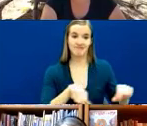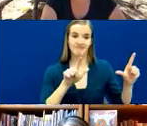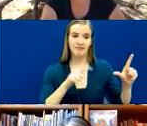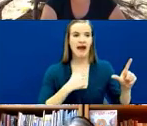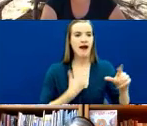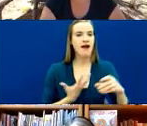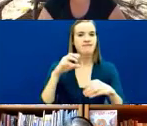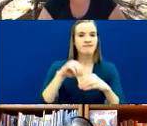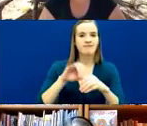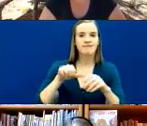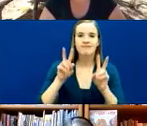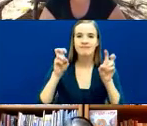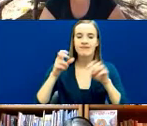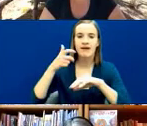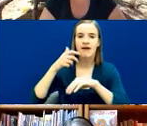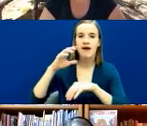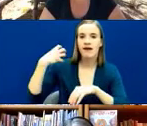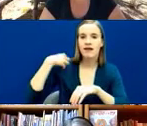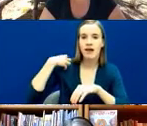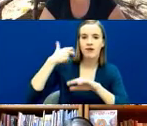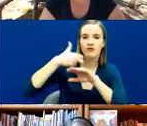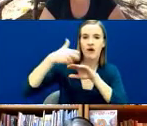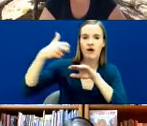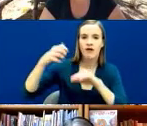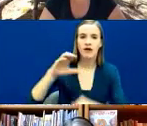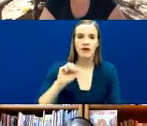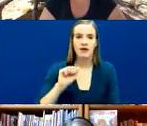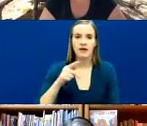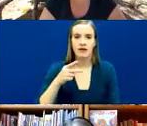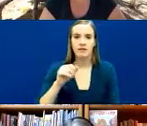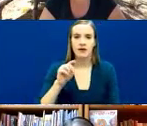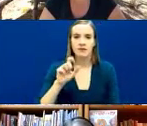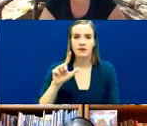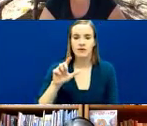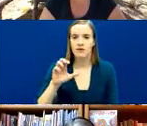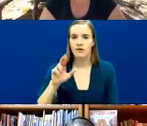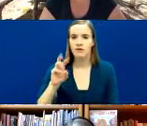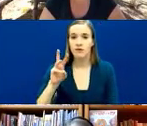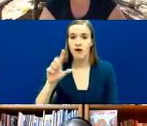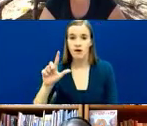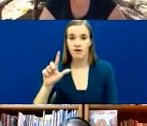Crawl. And, um, I really love Annette's description of that day because she is